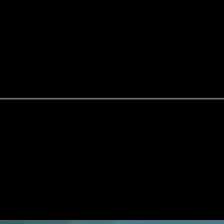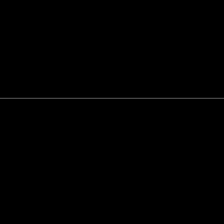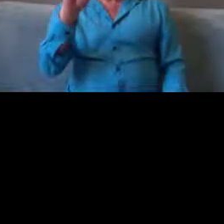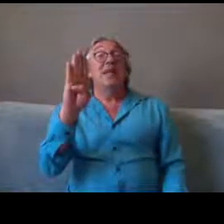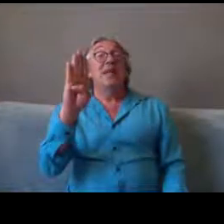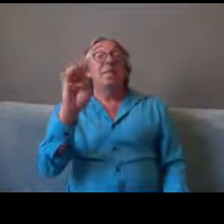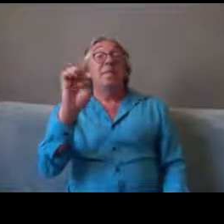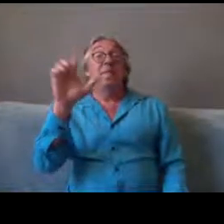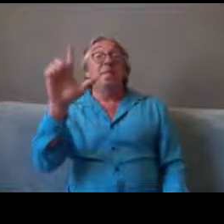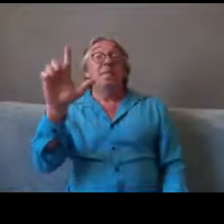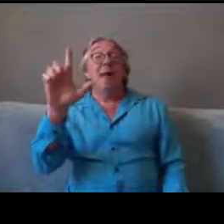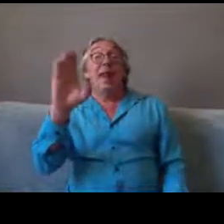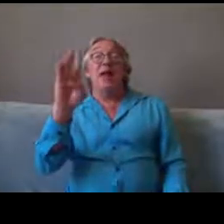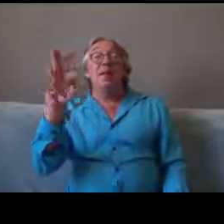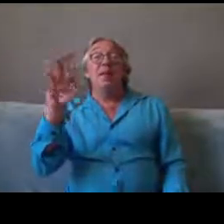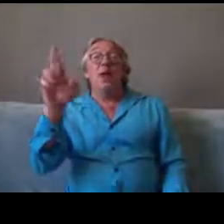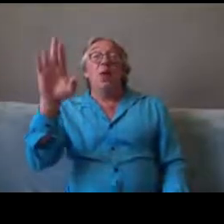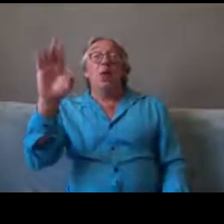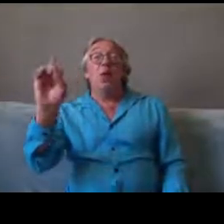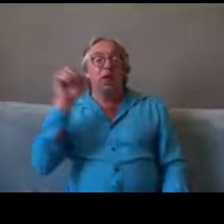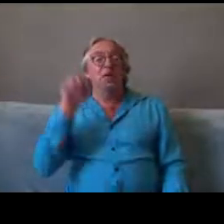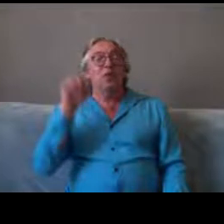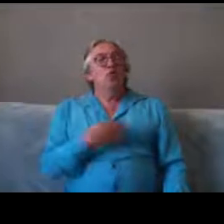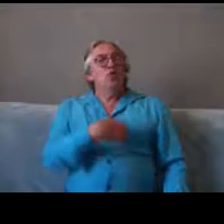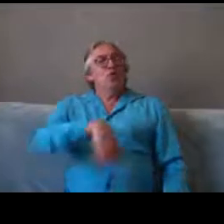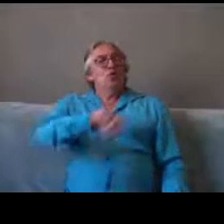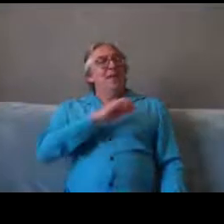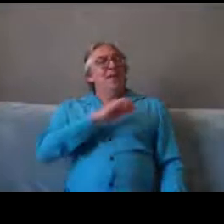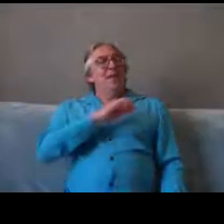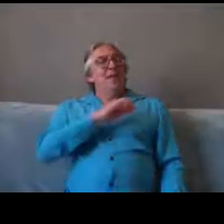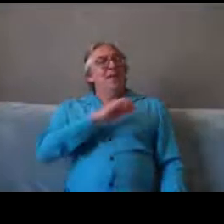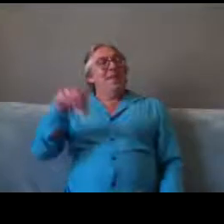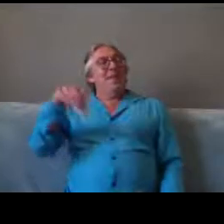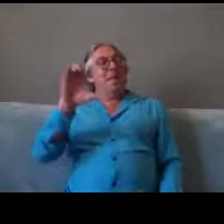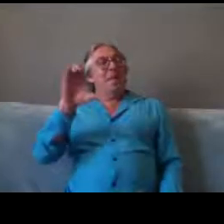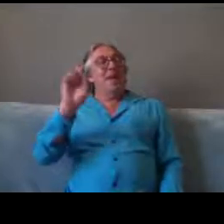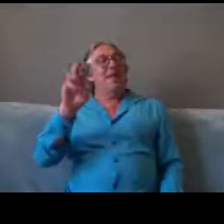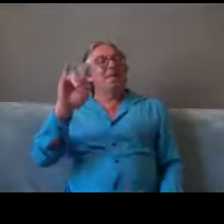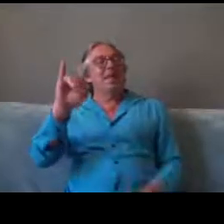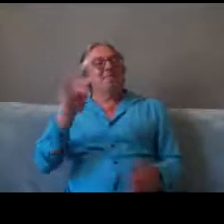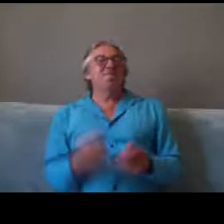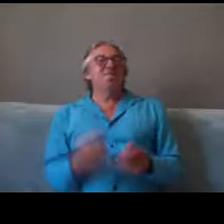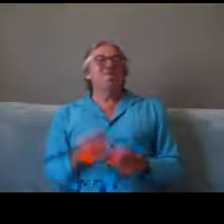let's say we'd be talking a bit in the majority for projects